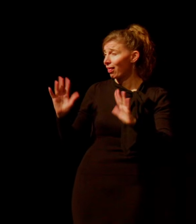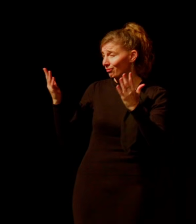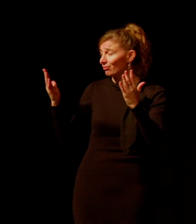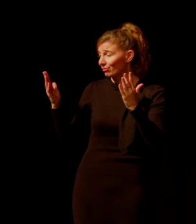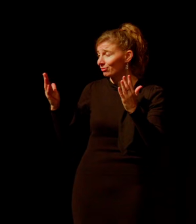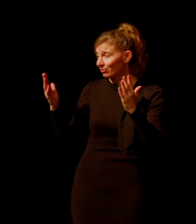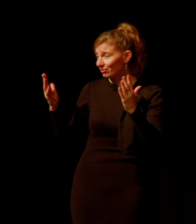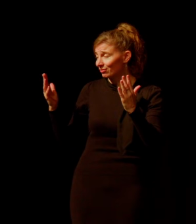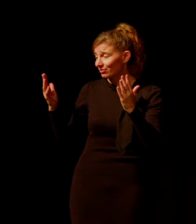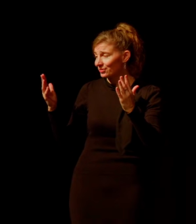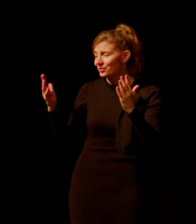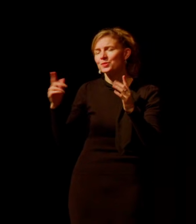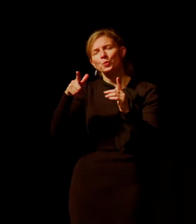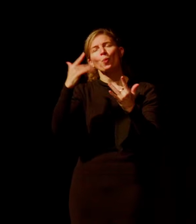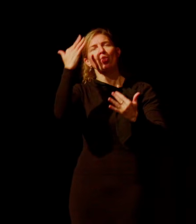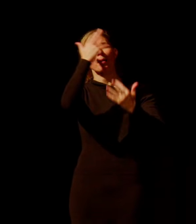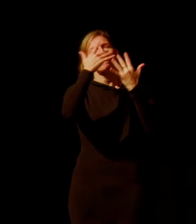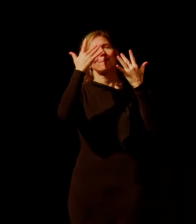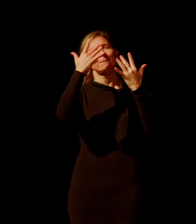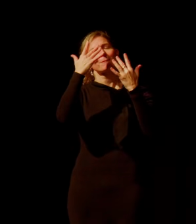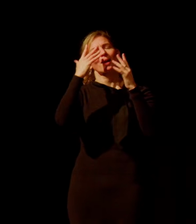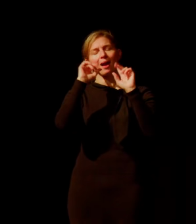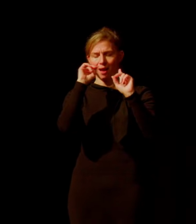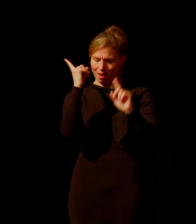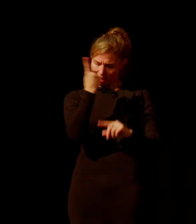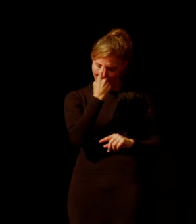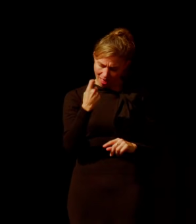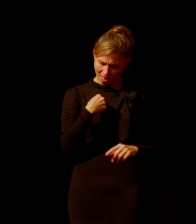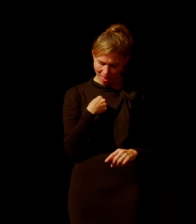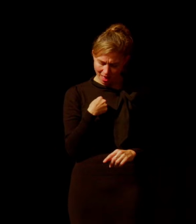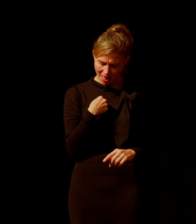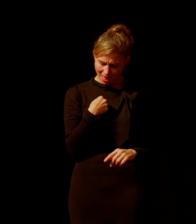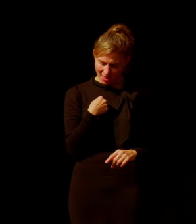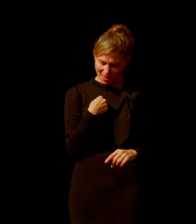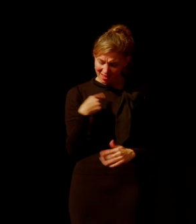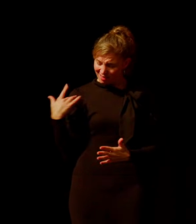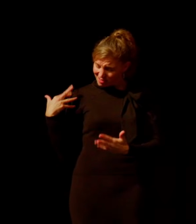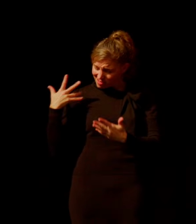So think about it, ask yourself, “What am I holding back?”